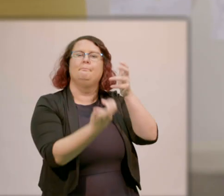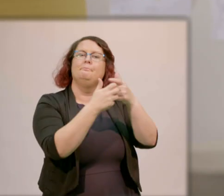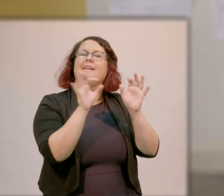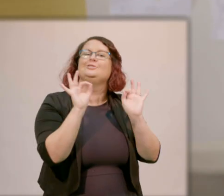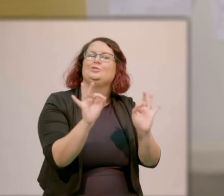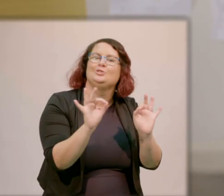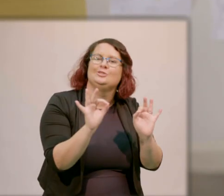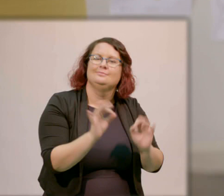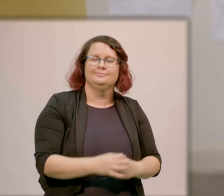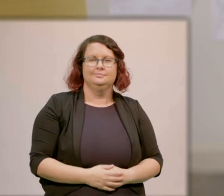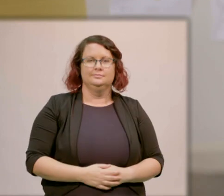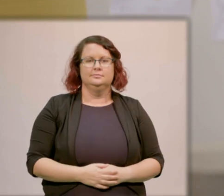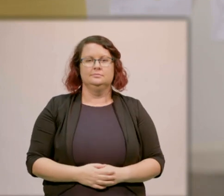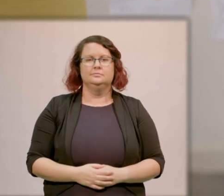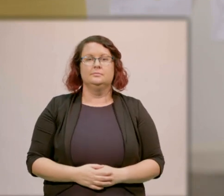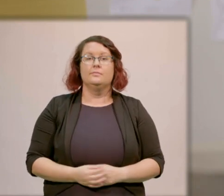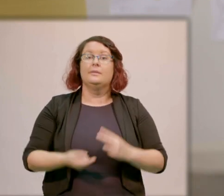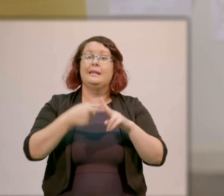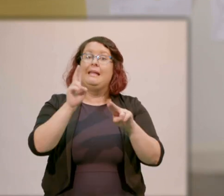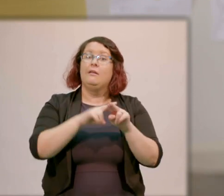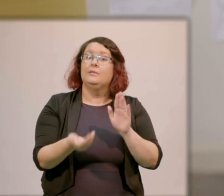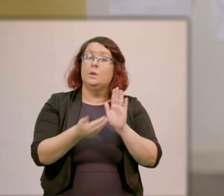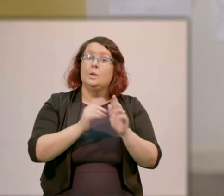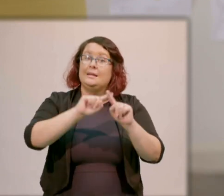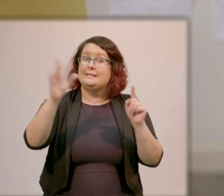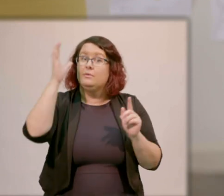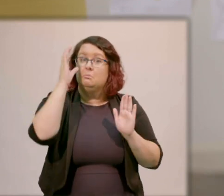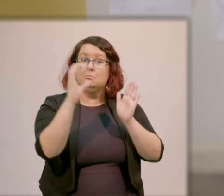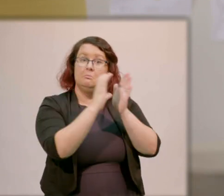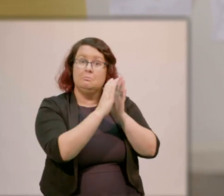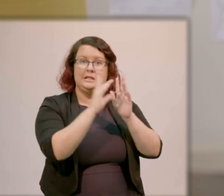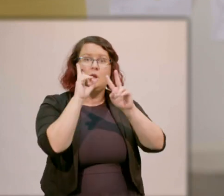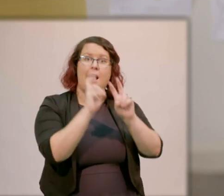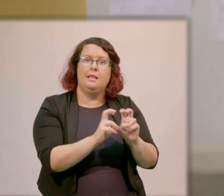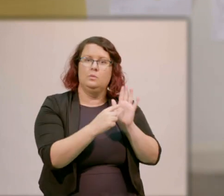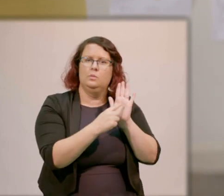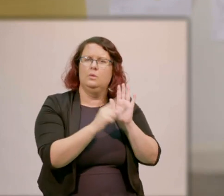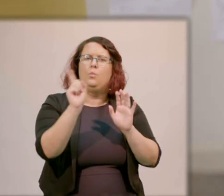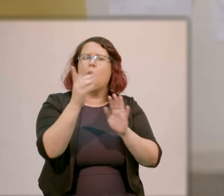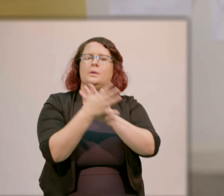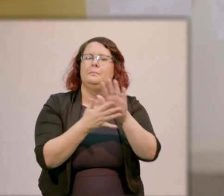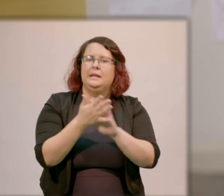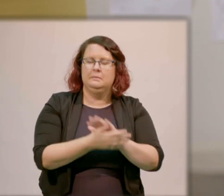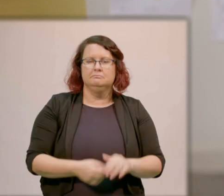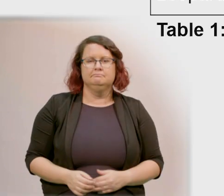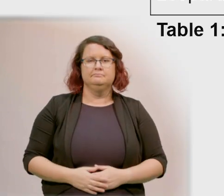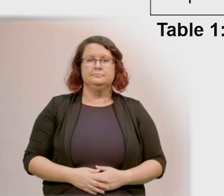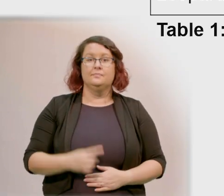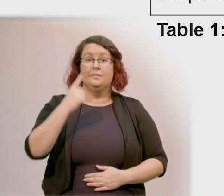What would happen if different analytical images were used in this news report? Look at this analytical image.